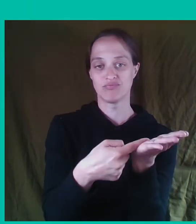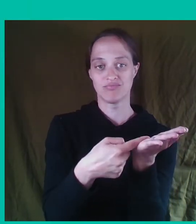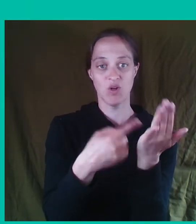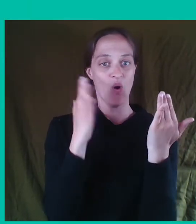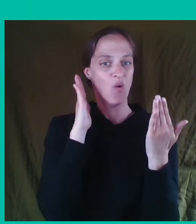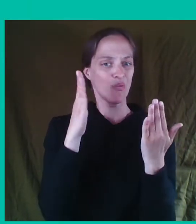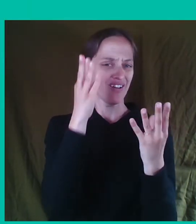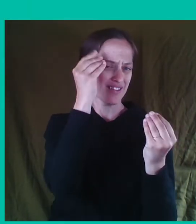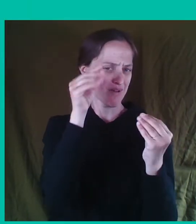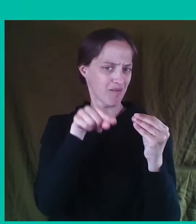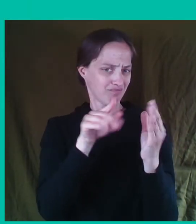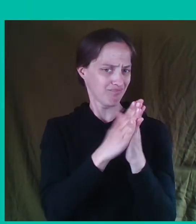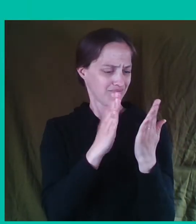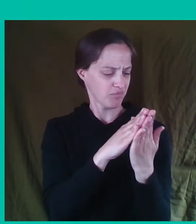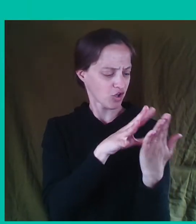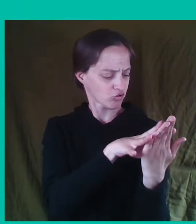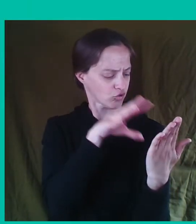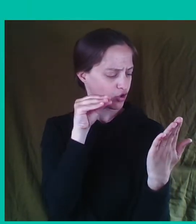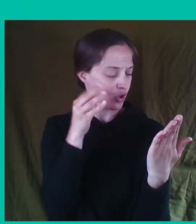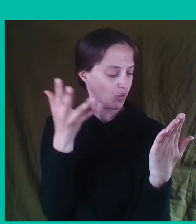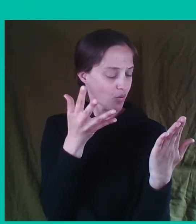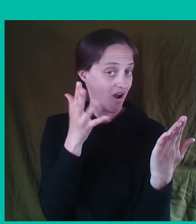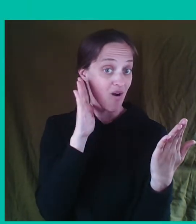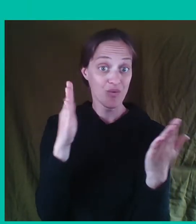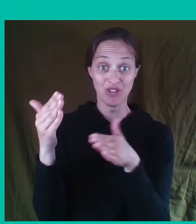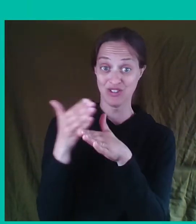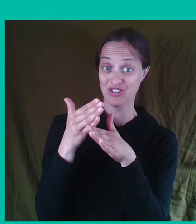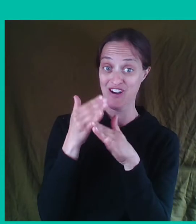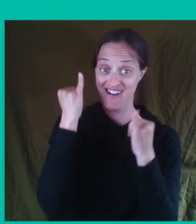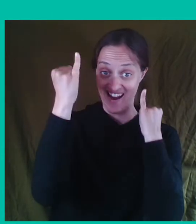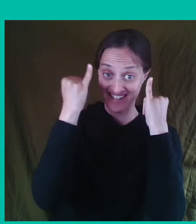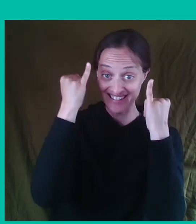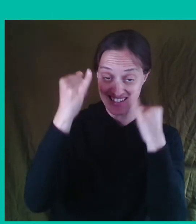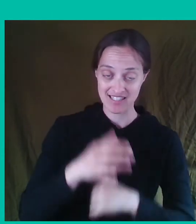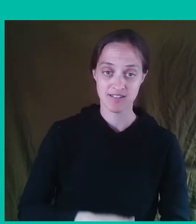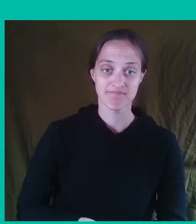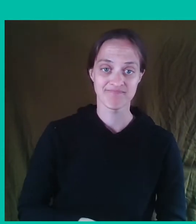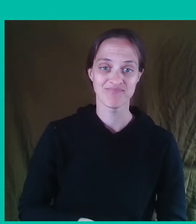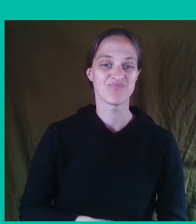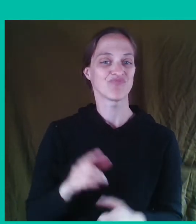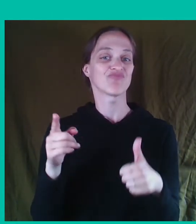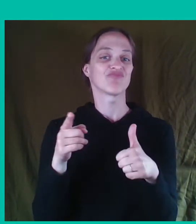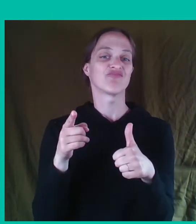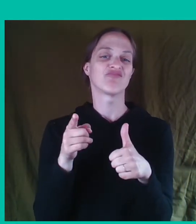In our book discussion, we're gonna think about what we've learned from "Bend and Stretch" and you're gonna have some time to share as well.